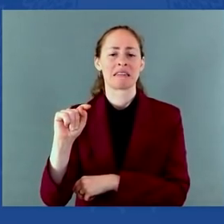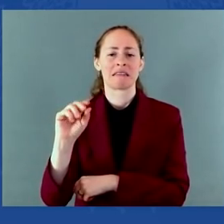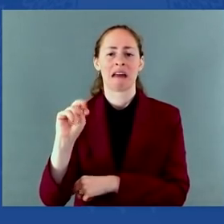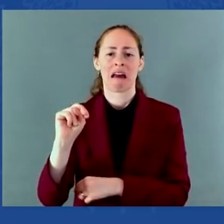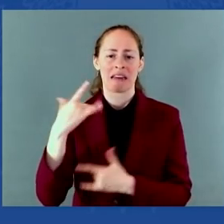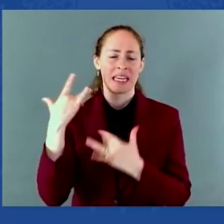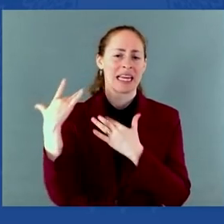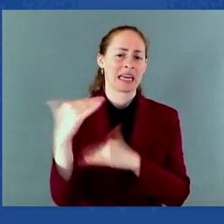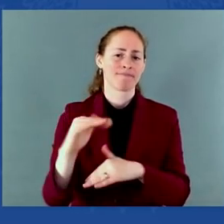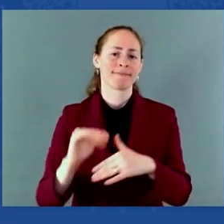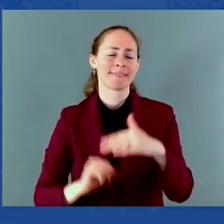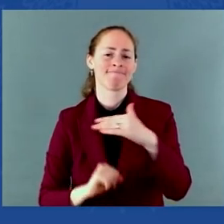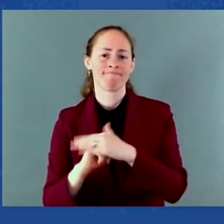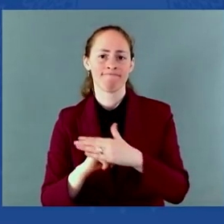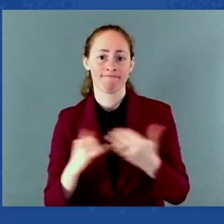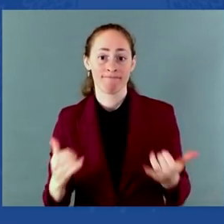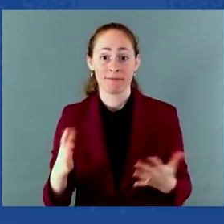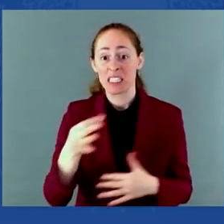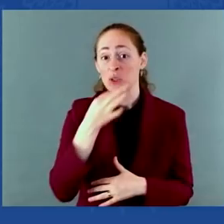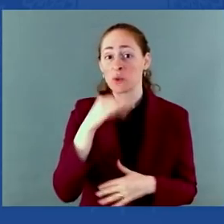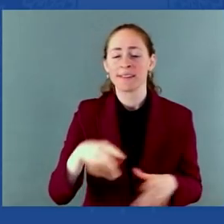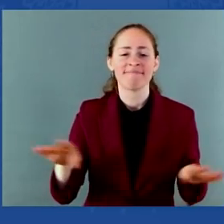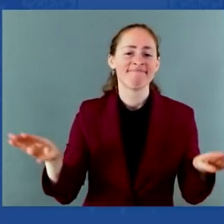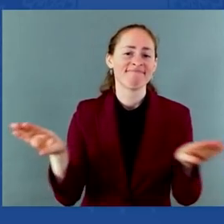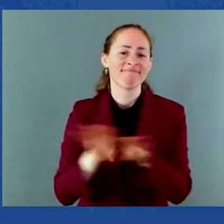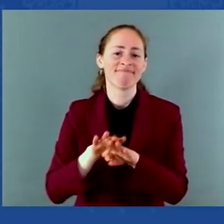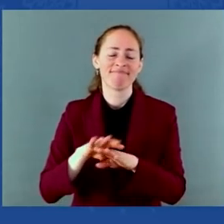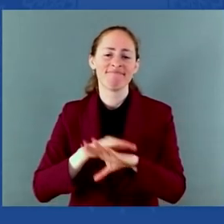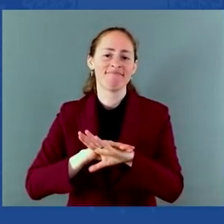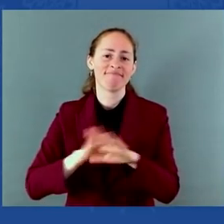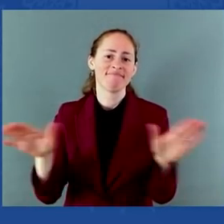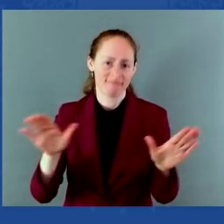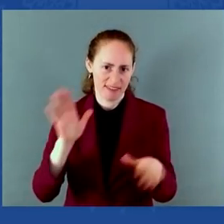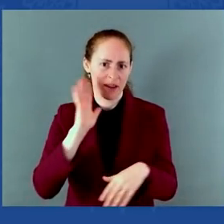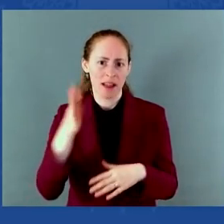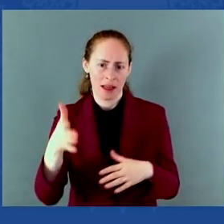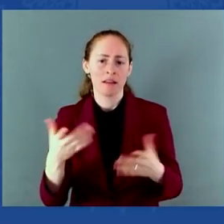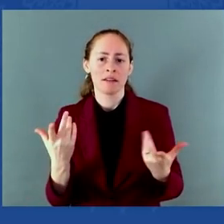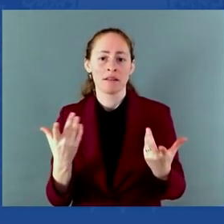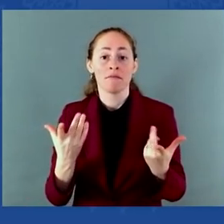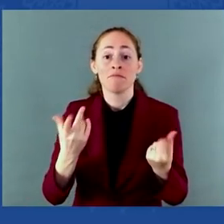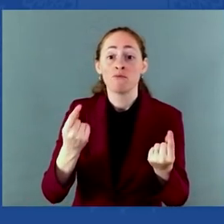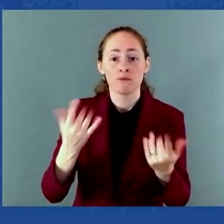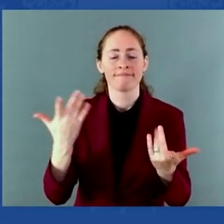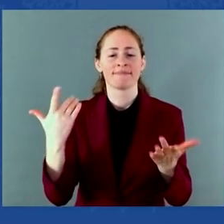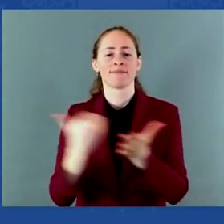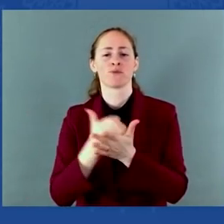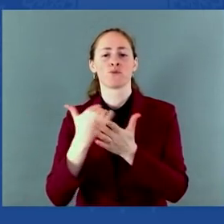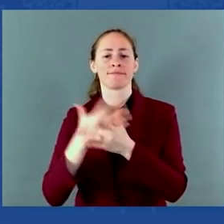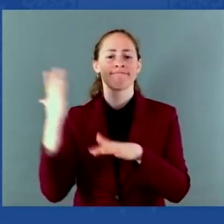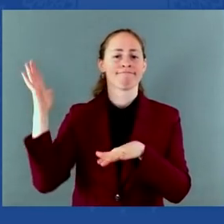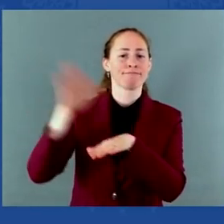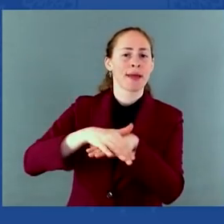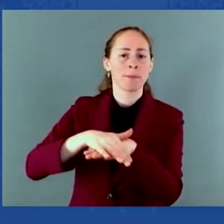over the weakened and -- for sections of this deck. That steel plate is basically like putting a Band-Aid on a major wound.